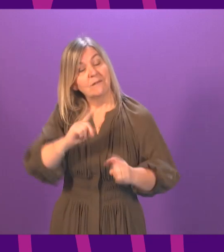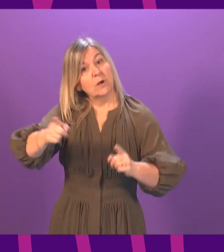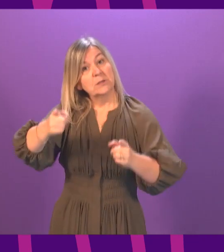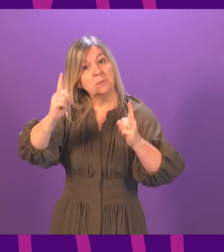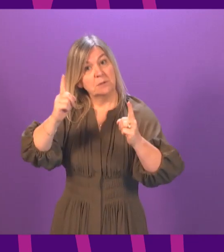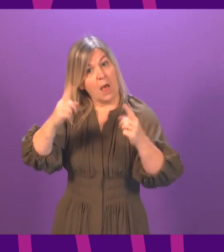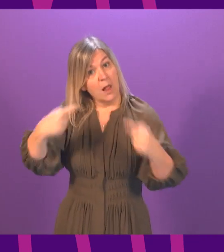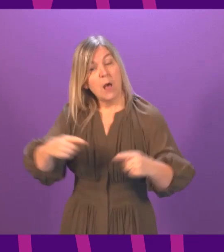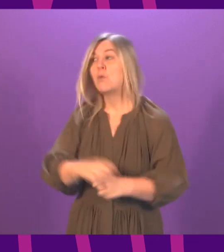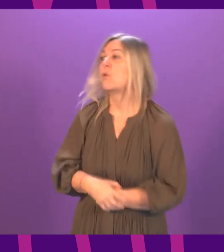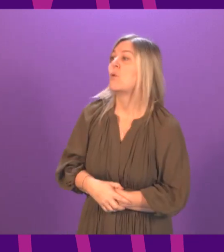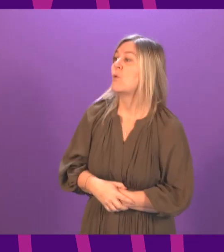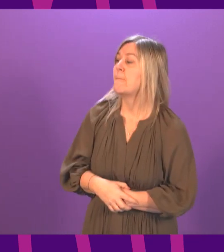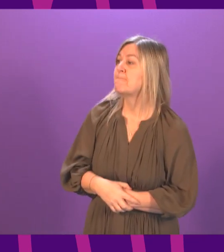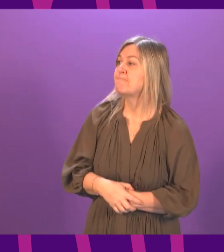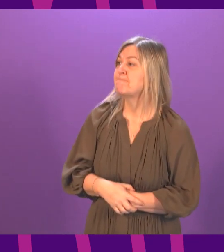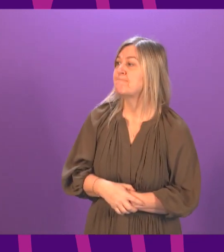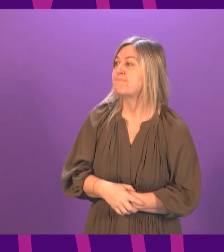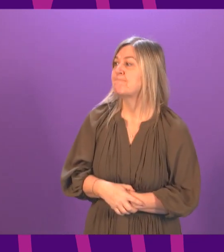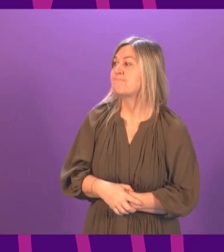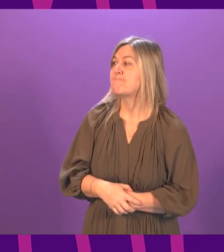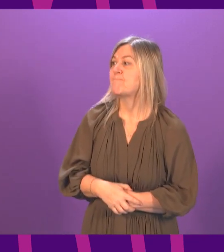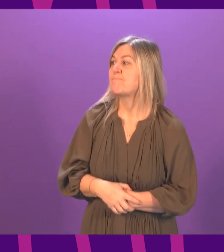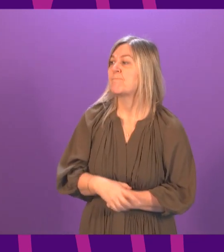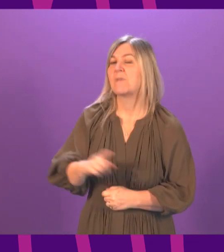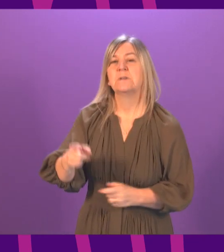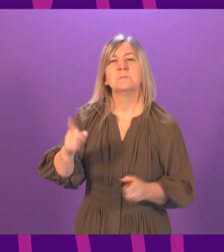We will continue to discuss with those on the front line how we can better